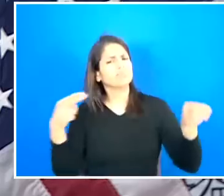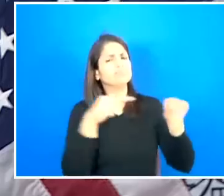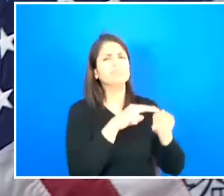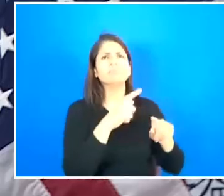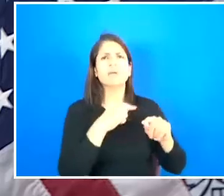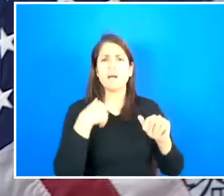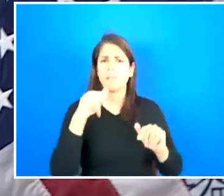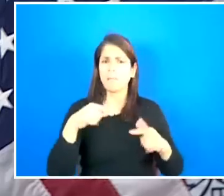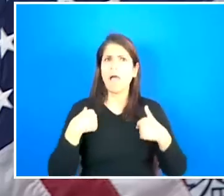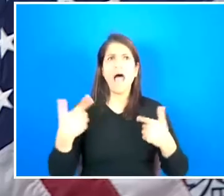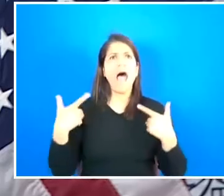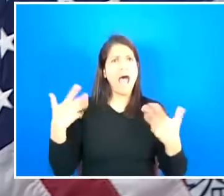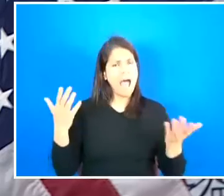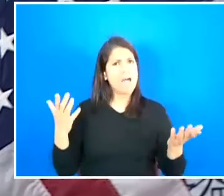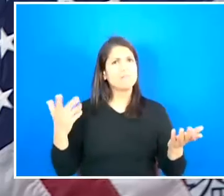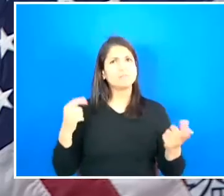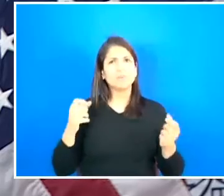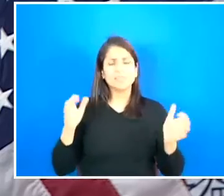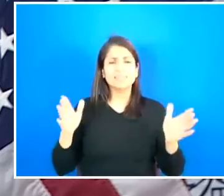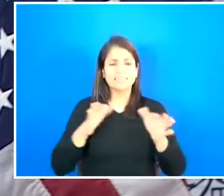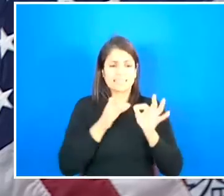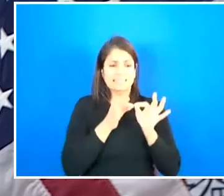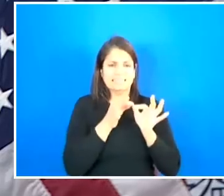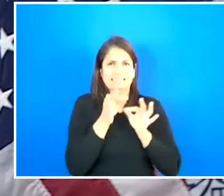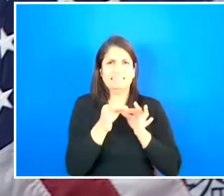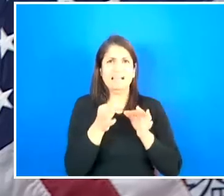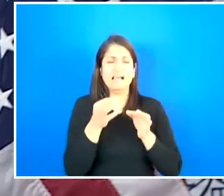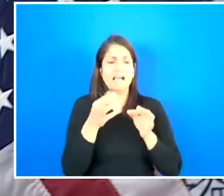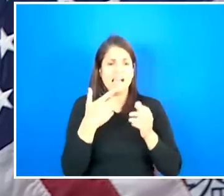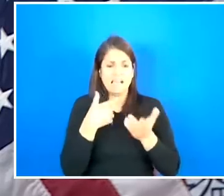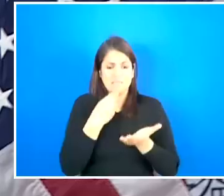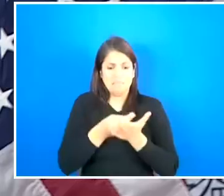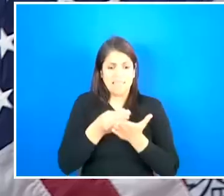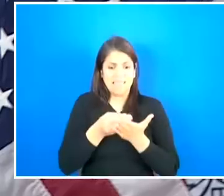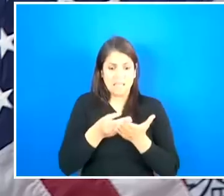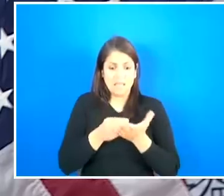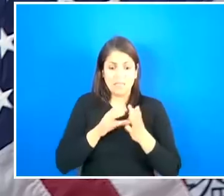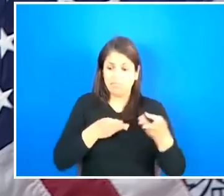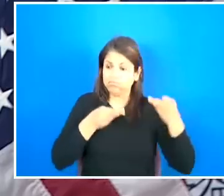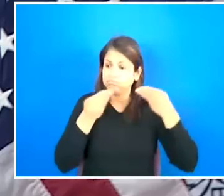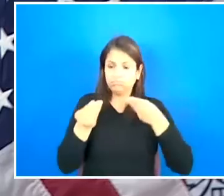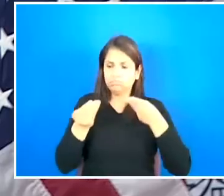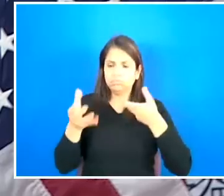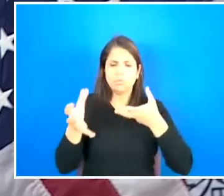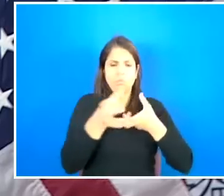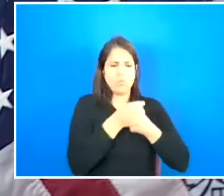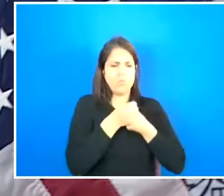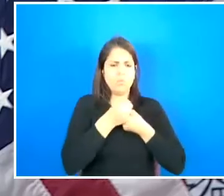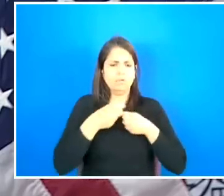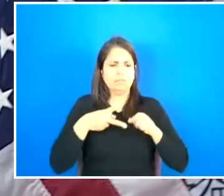AMAZING. IT'S SAD TO HAVE TO DELAY SOME OF THAT. 'ITS VERY SAD,